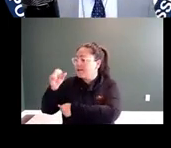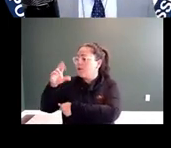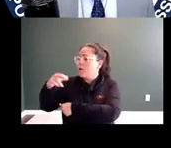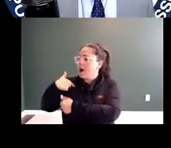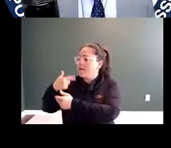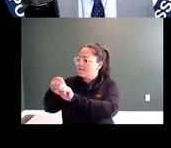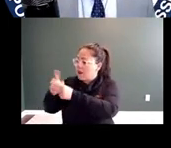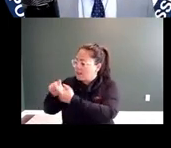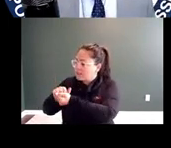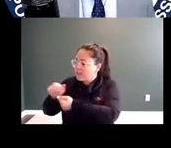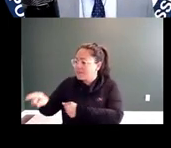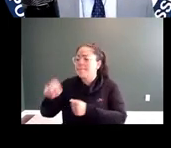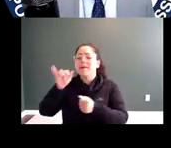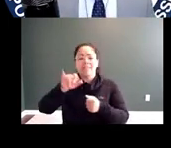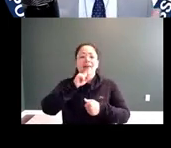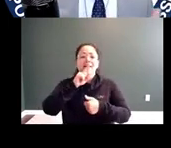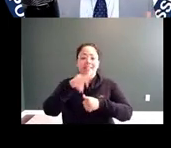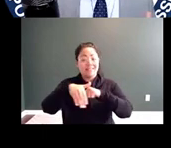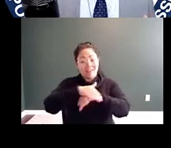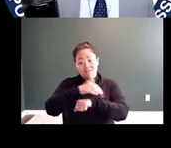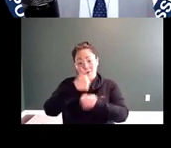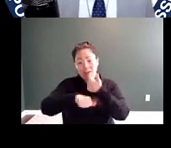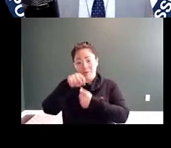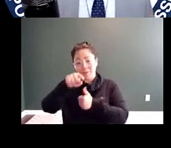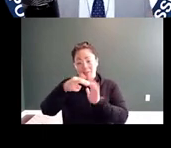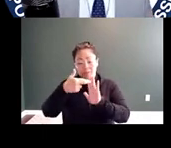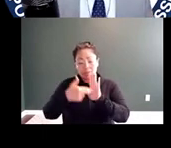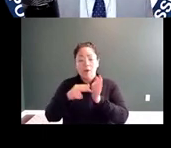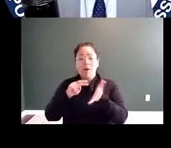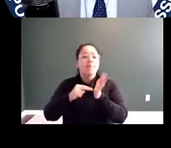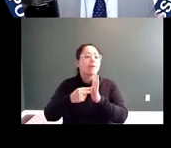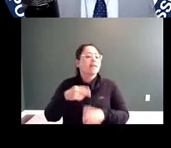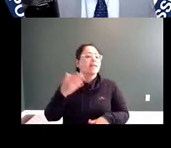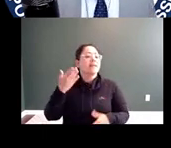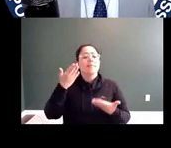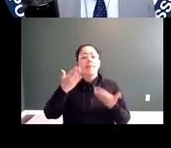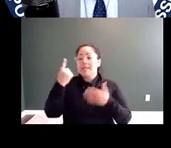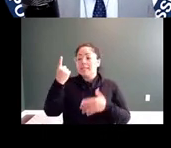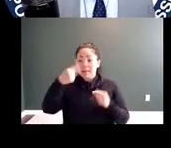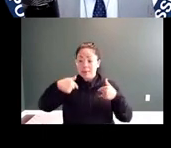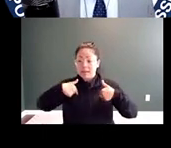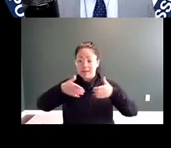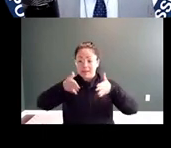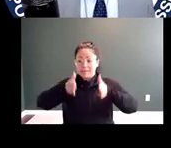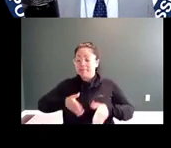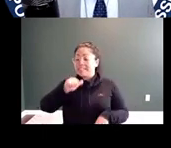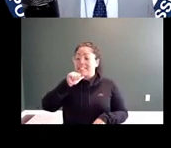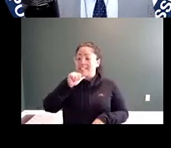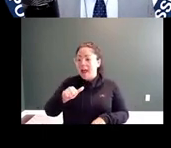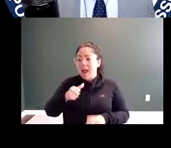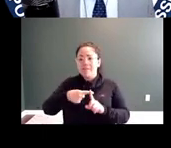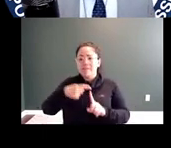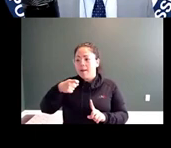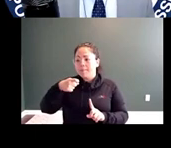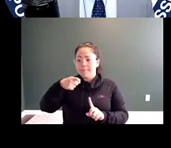under national origin discrimination. This could apply to someone who is not of that particular national origin, but it's associated with.